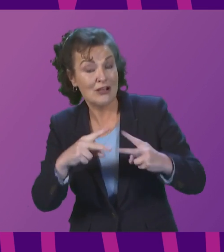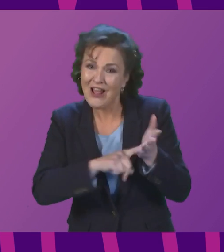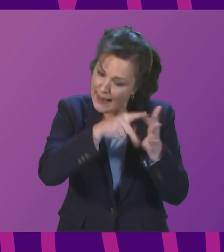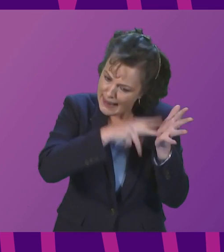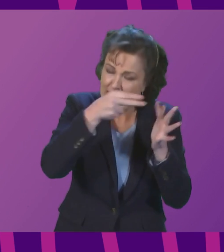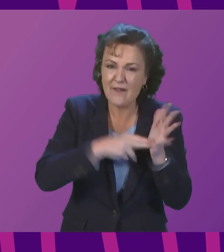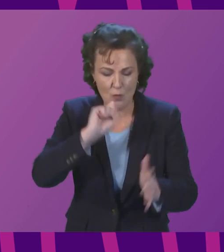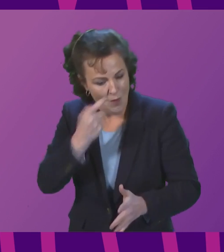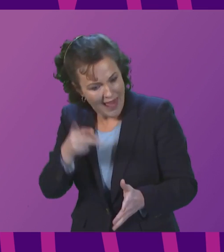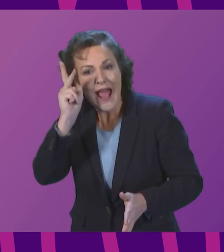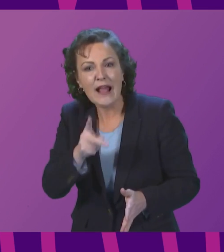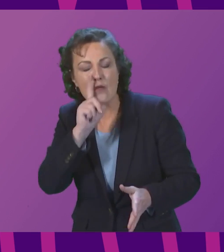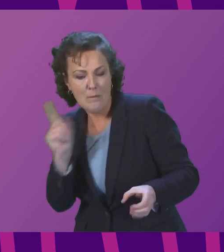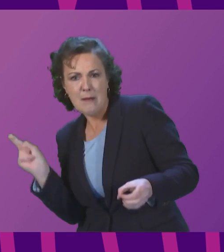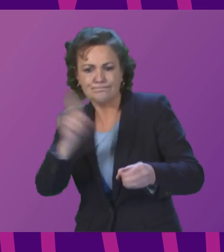follow in being reconnected to the railways.